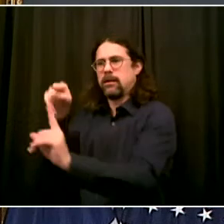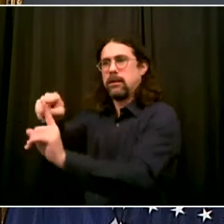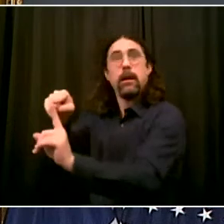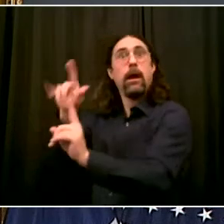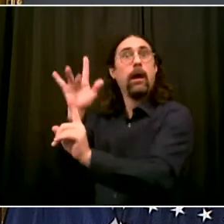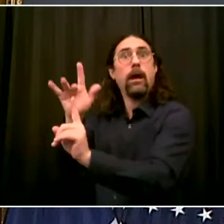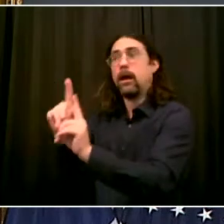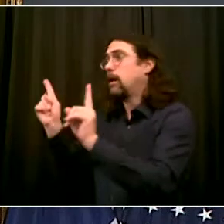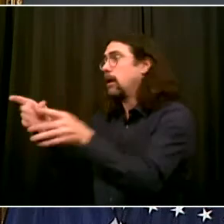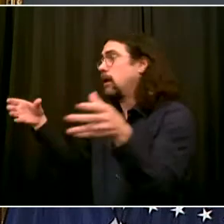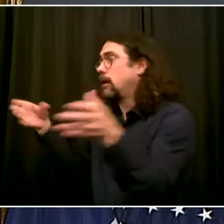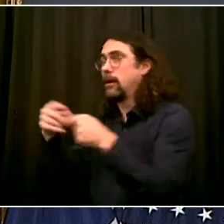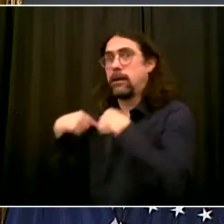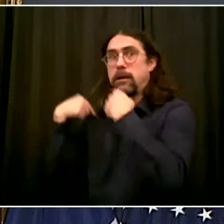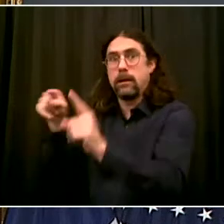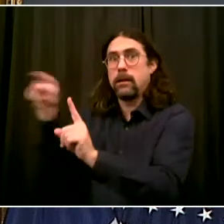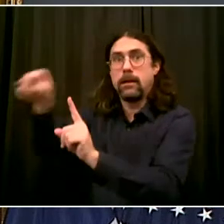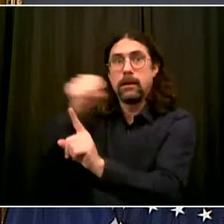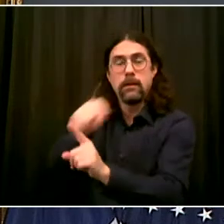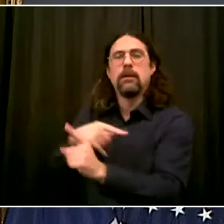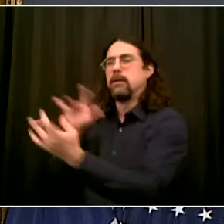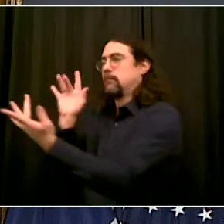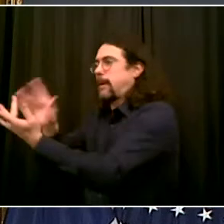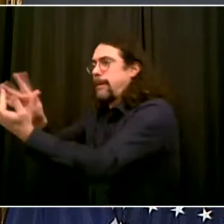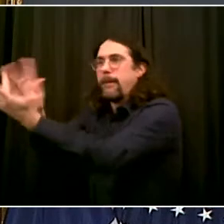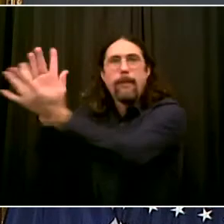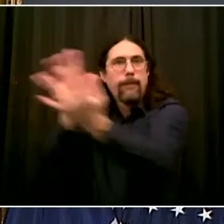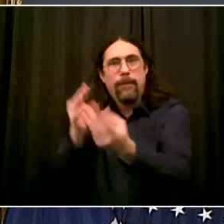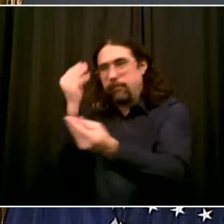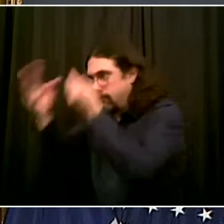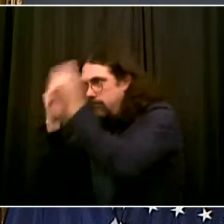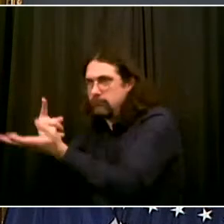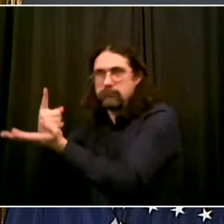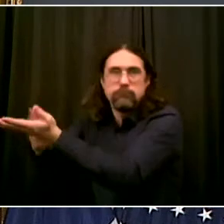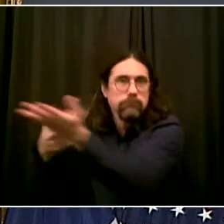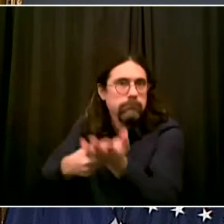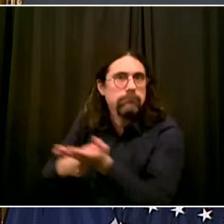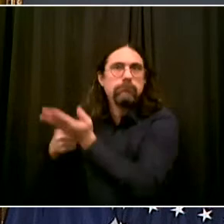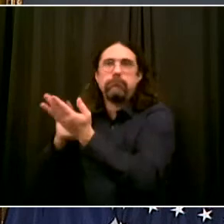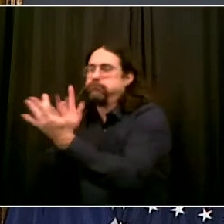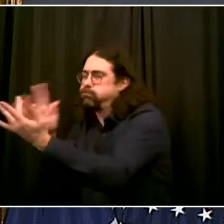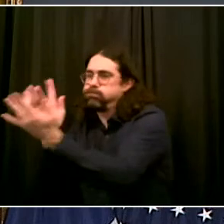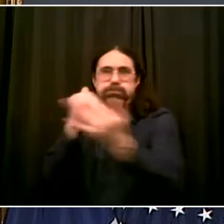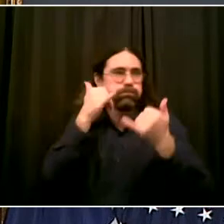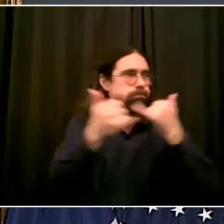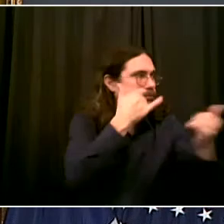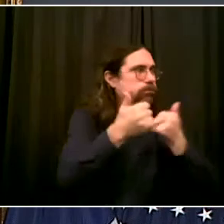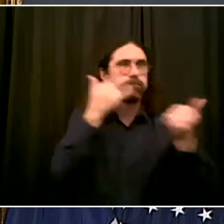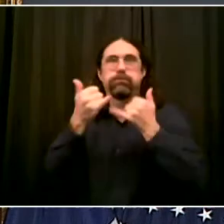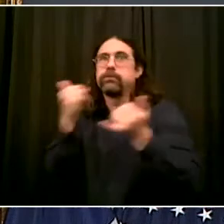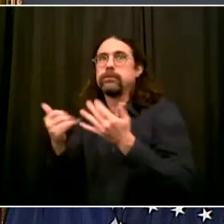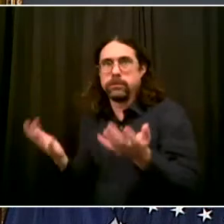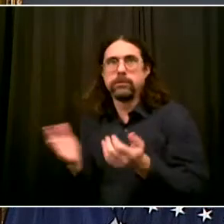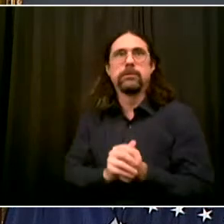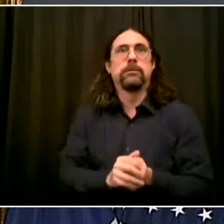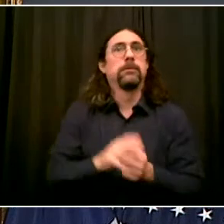CONTACT TRACING ACROSS THE CITY. DESPITE HAVING CASES UP TO 1300-PLUS A DAY, WE'RE R REACHING 95% OF EVERY SINGLE CASESE